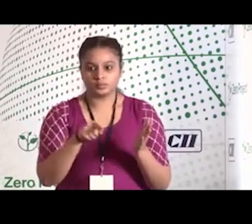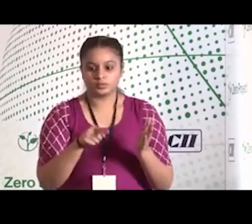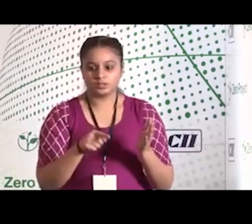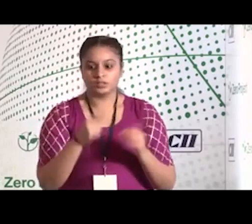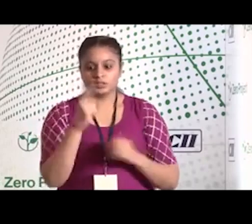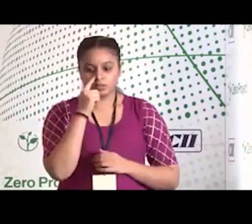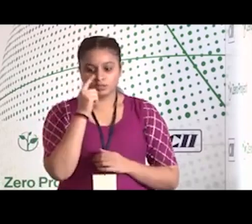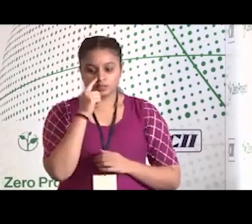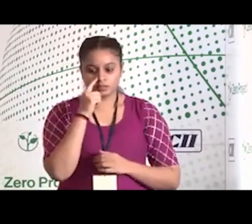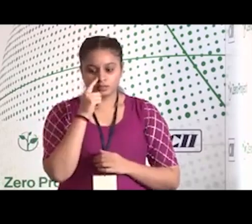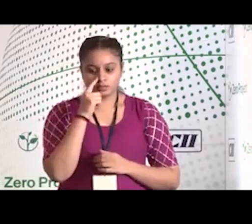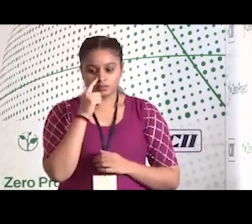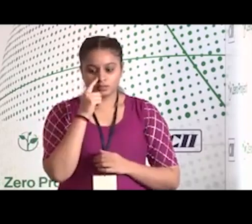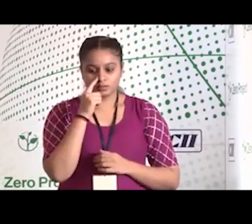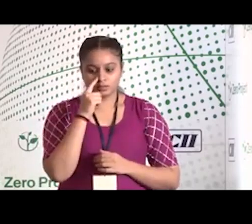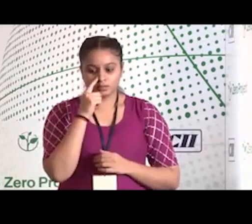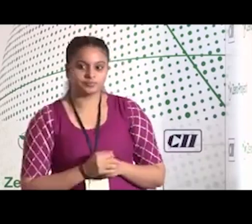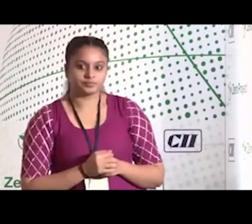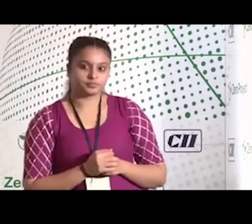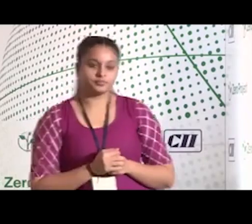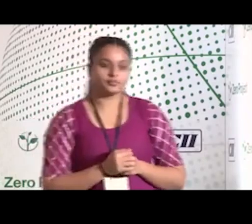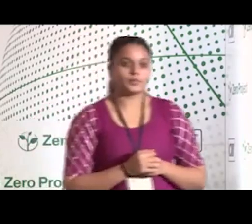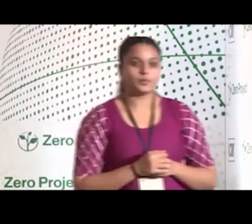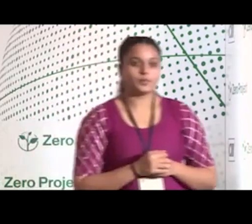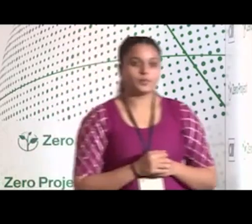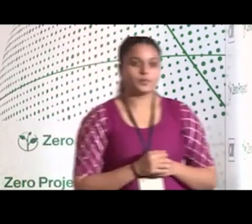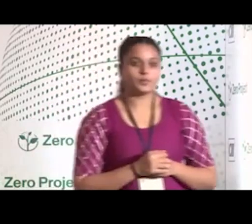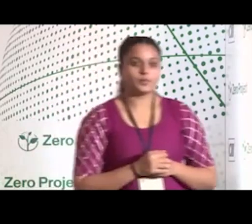I think she's just one or two of the women